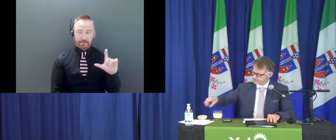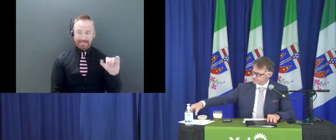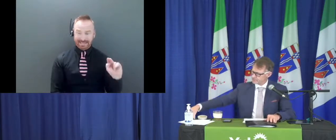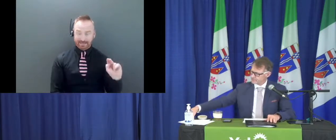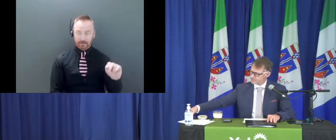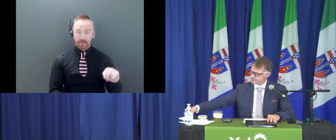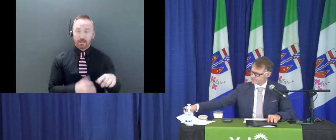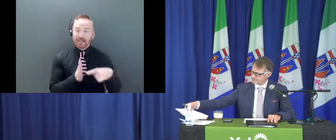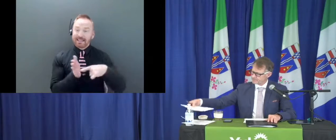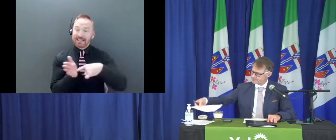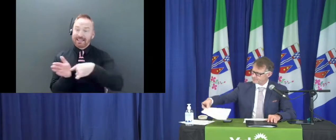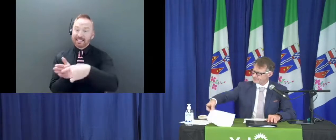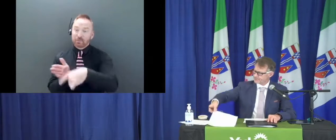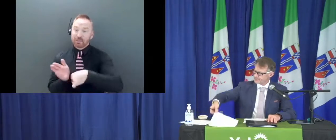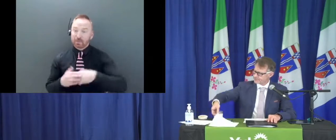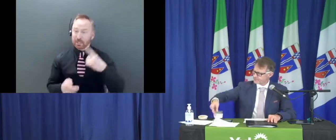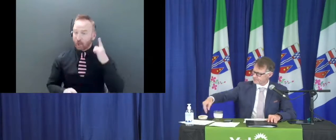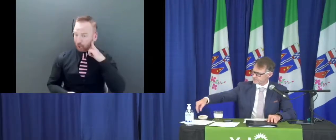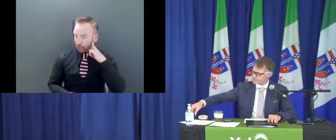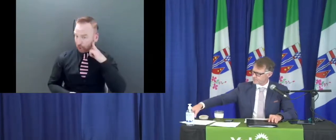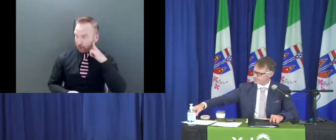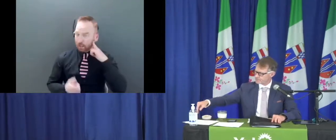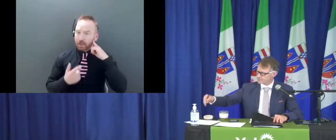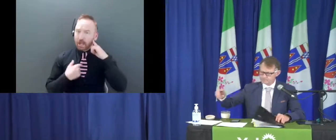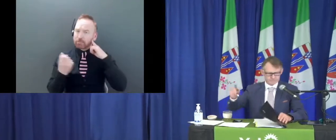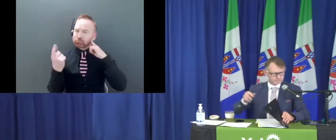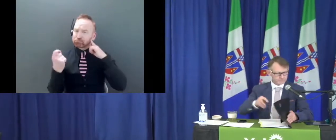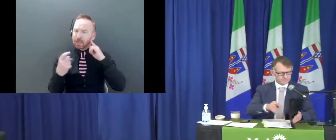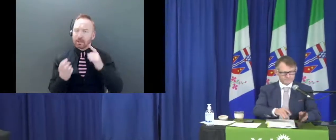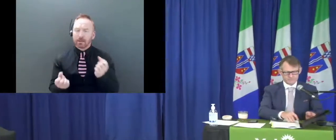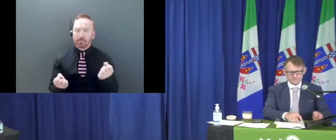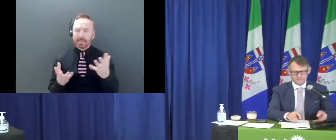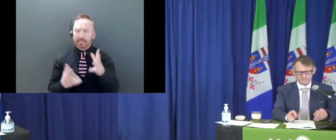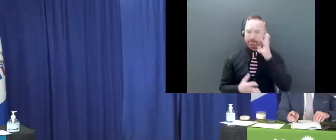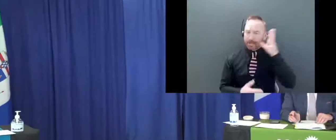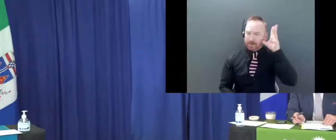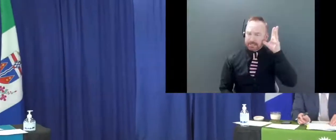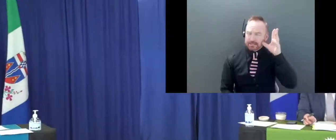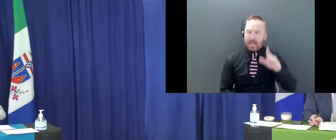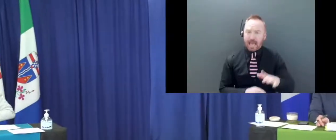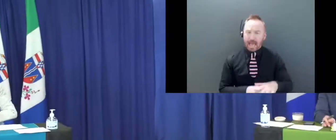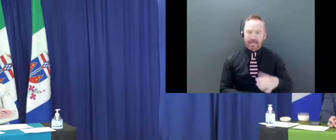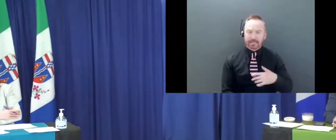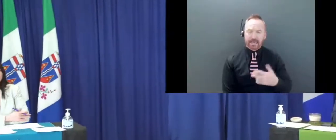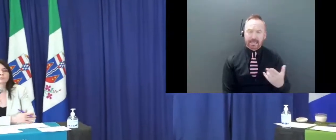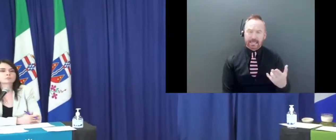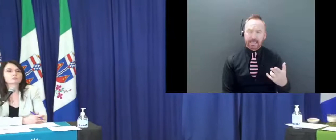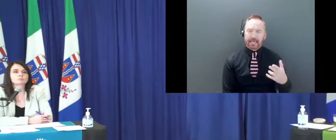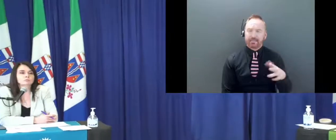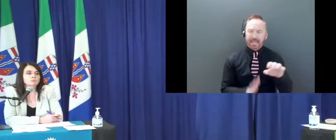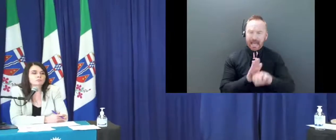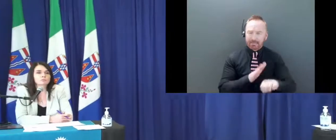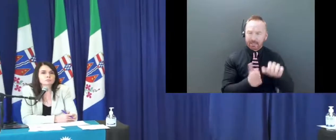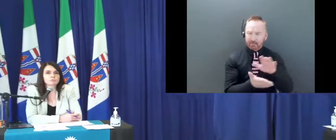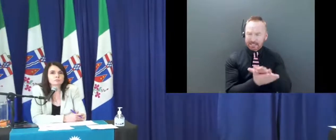valley elementary school are upset because they weren't informed by the school when a